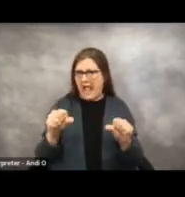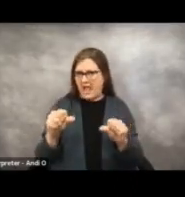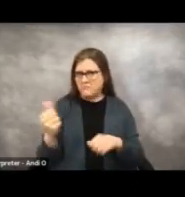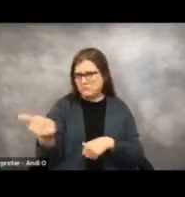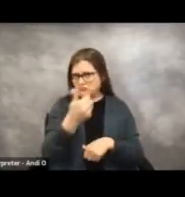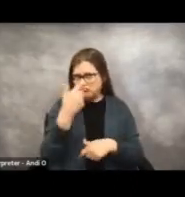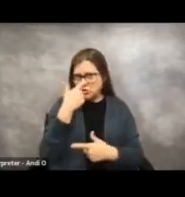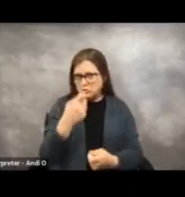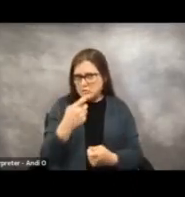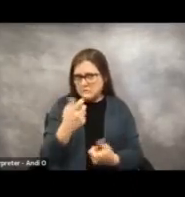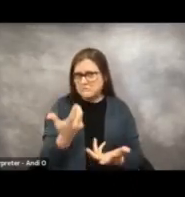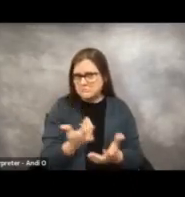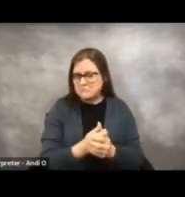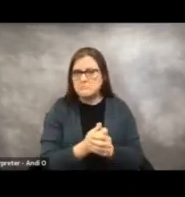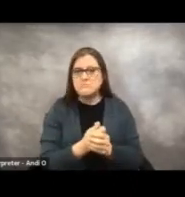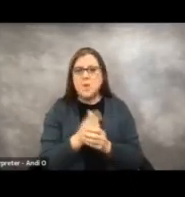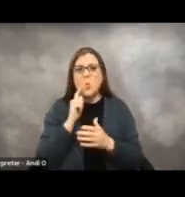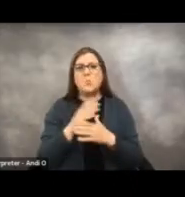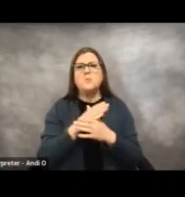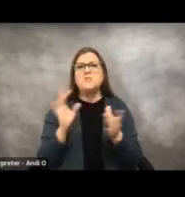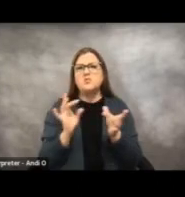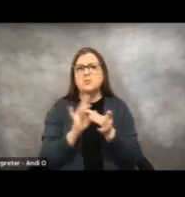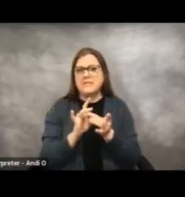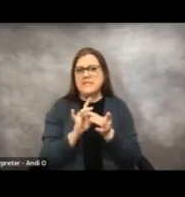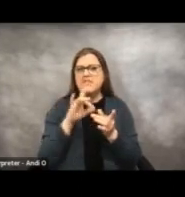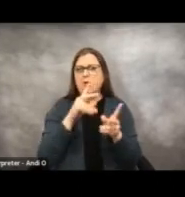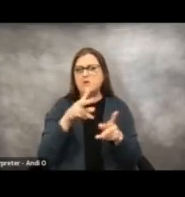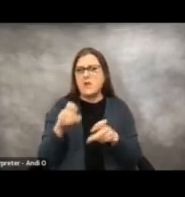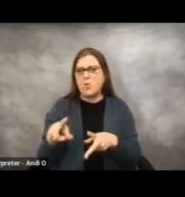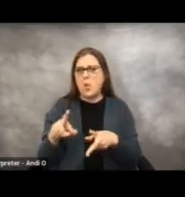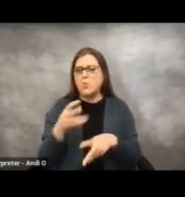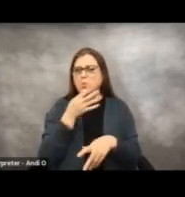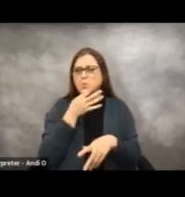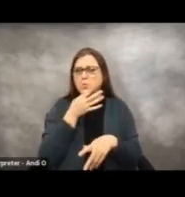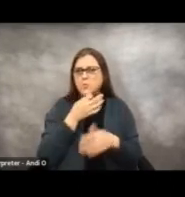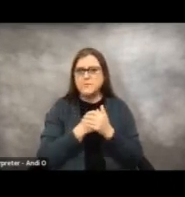and will will share the link in a few seconds. Next slide.